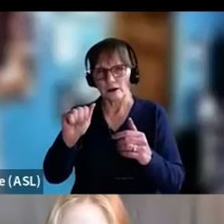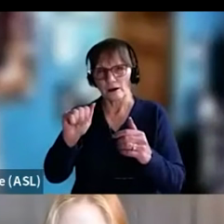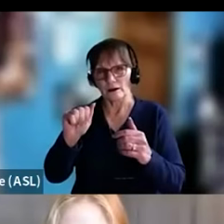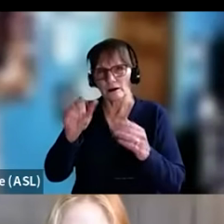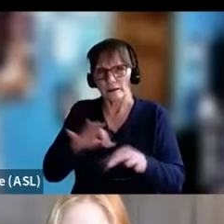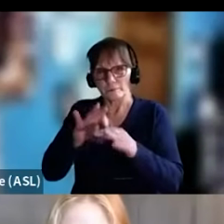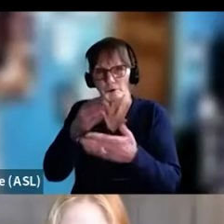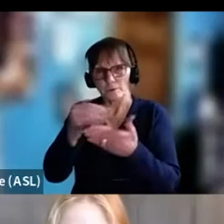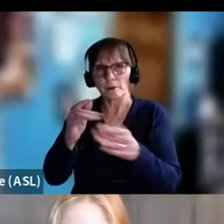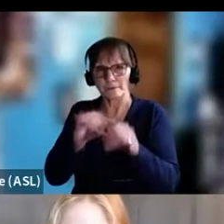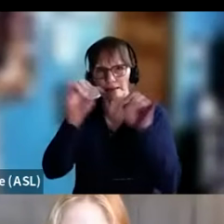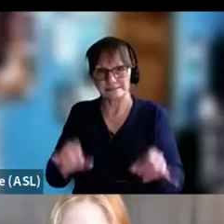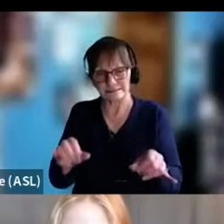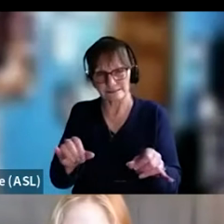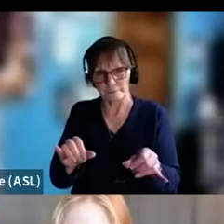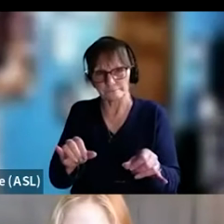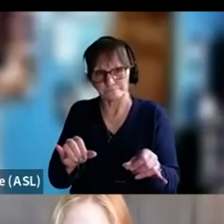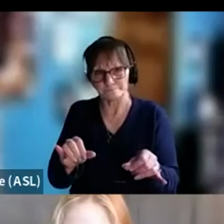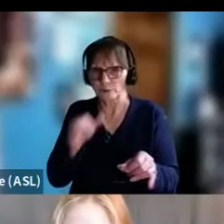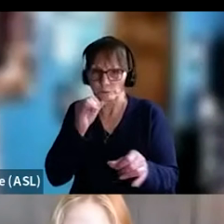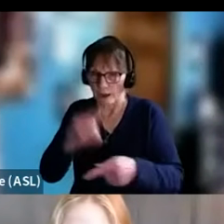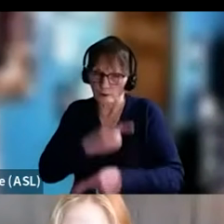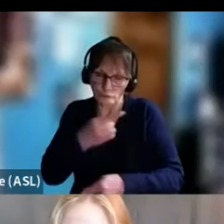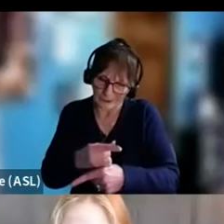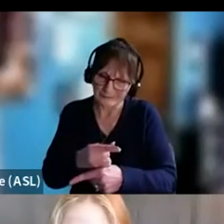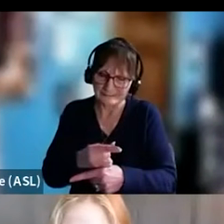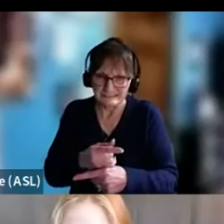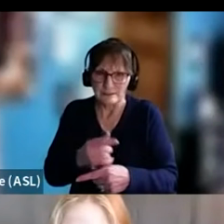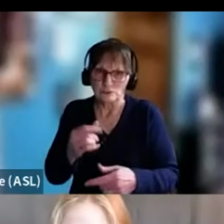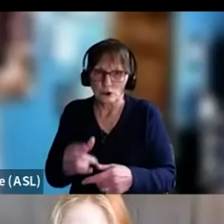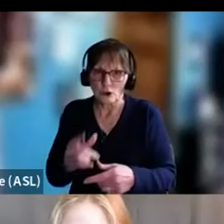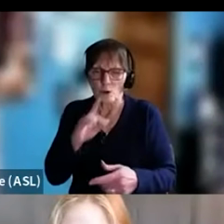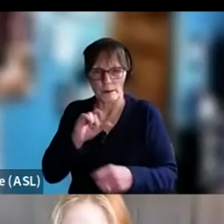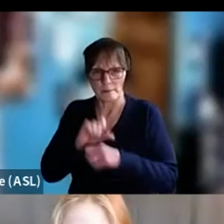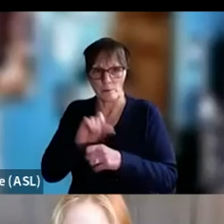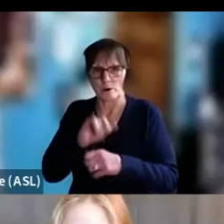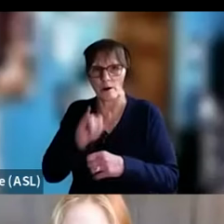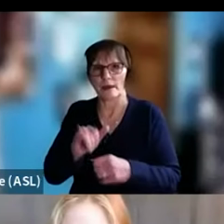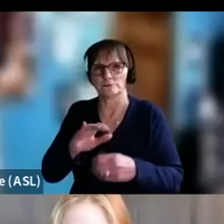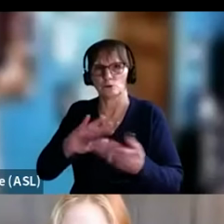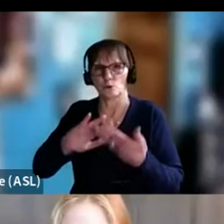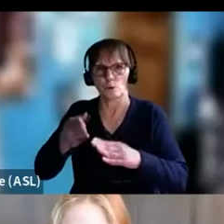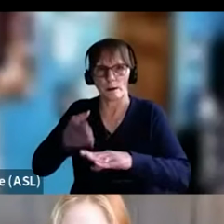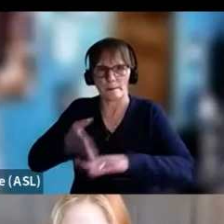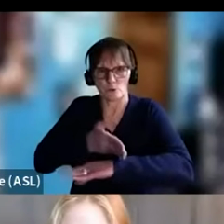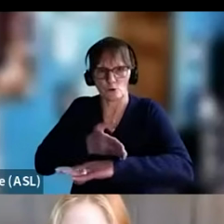because the system was not correct. So we've really been working on that to make it better. But also, again, working very closely